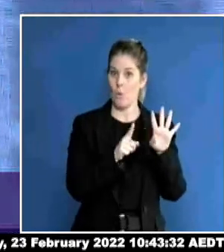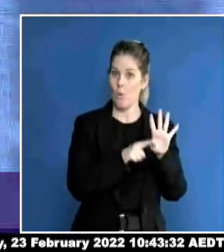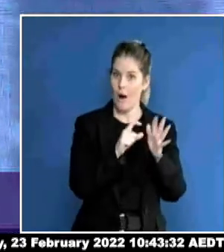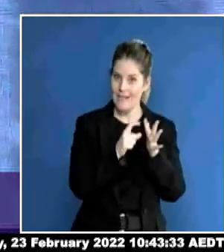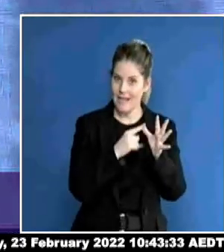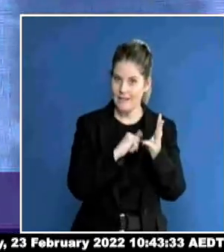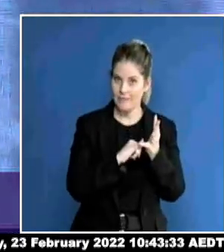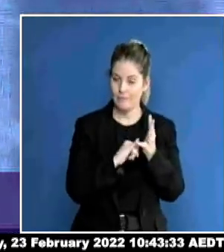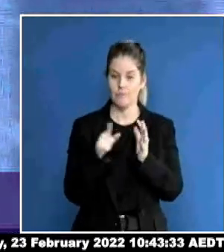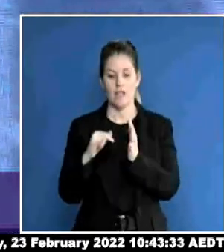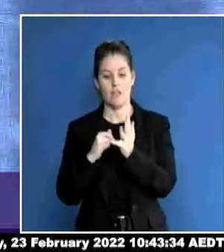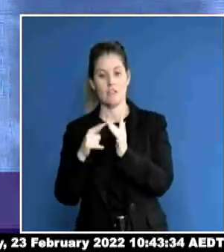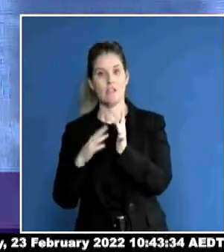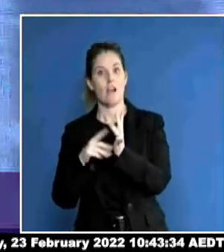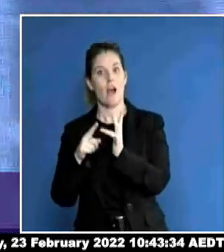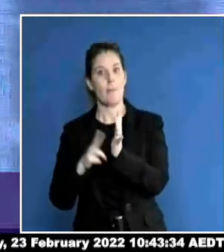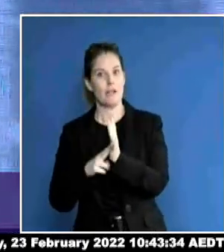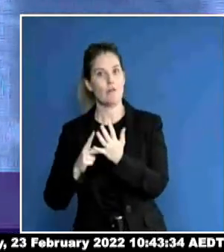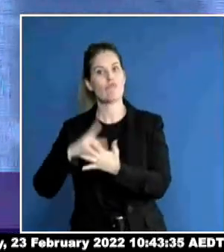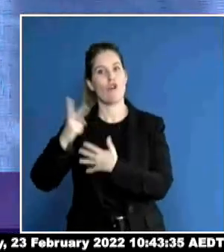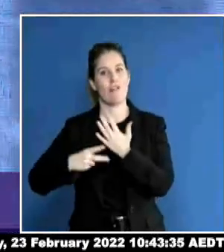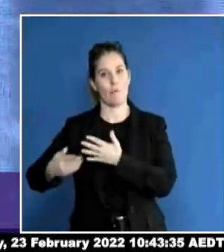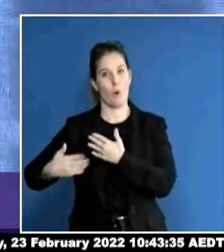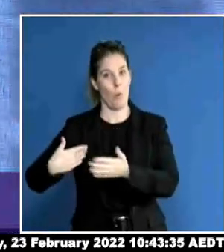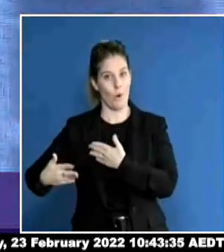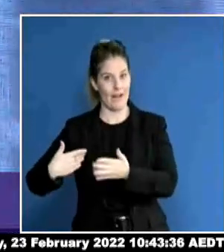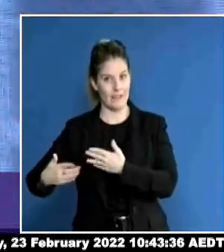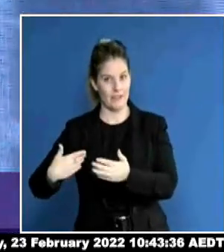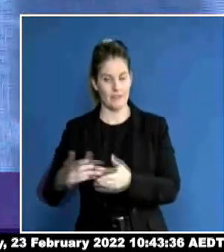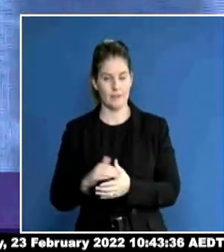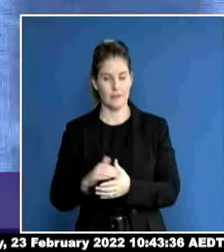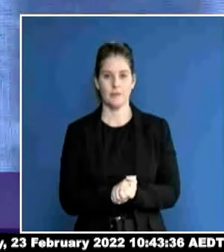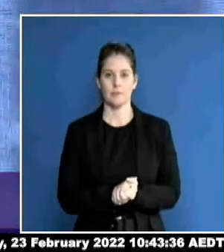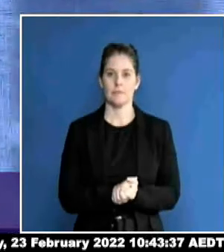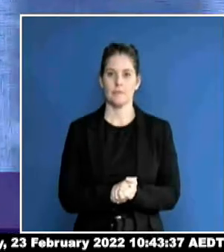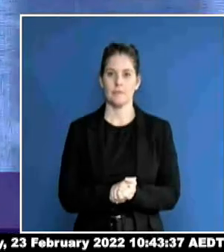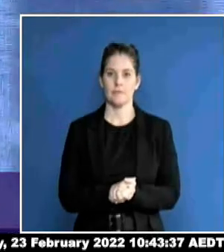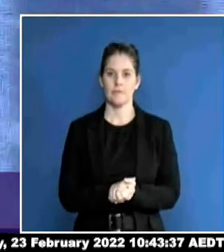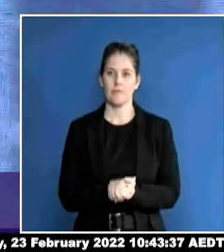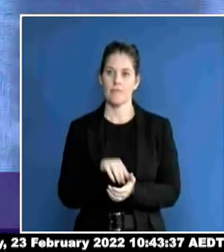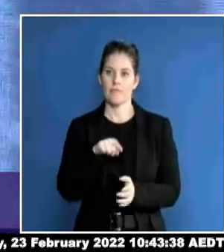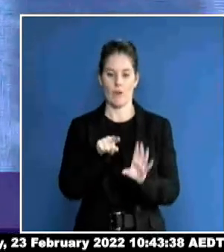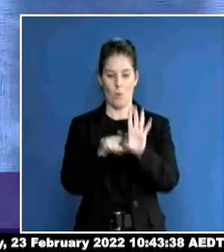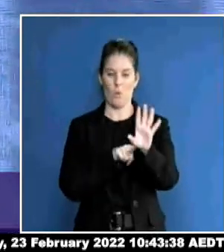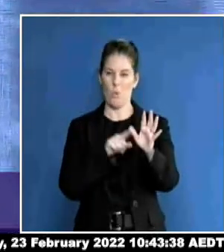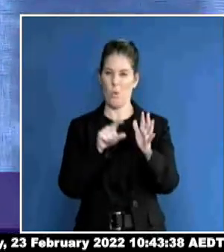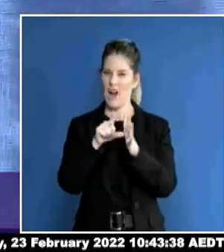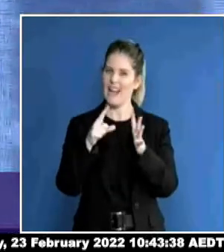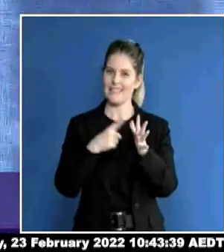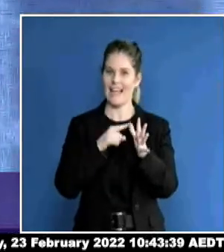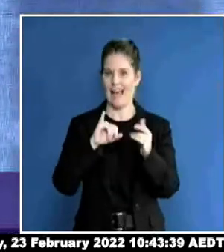YDAS, which is the short hand expression for Youth Disability Advocacy Services, says that